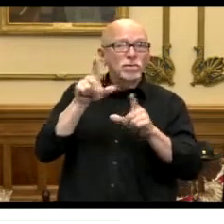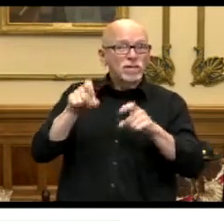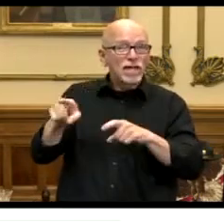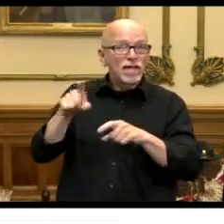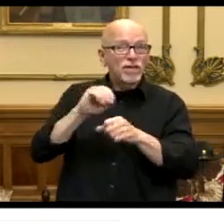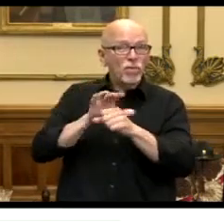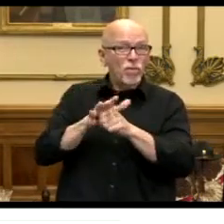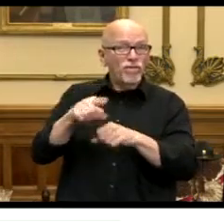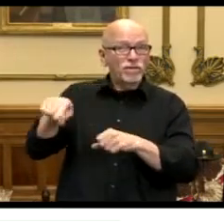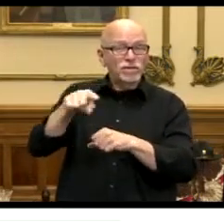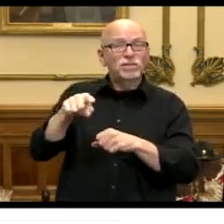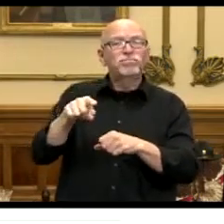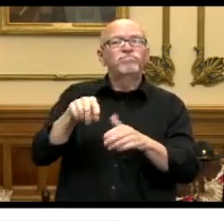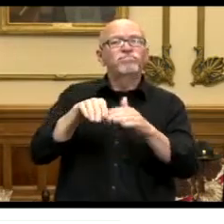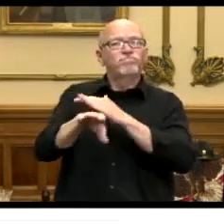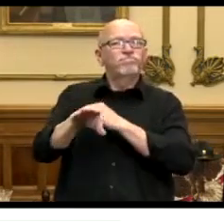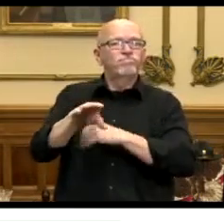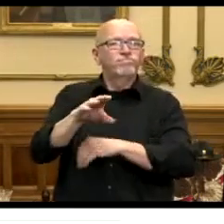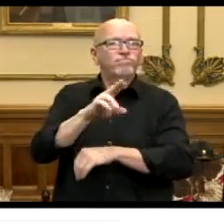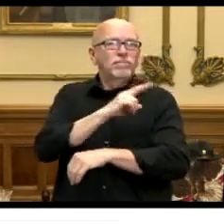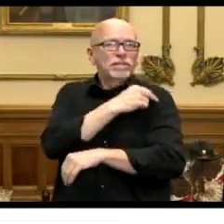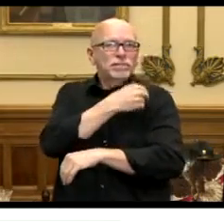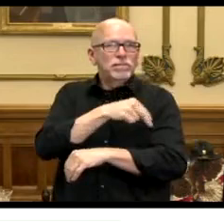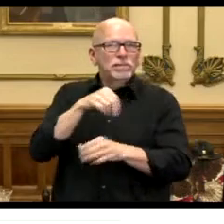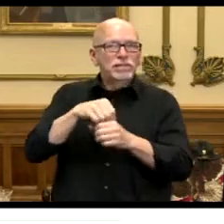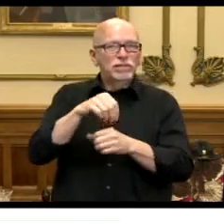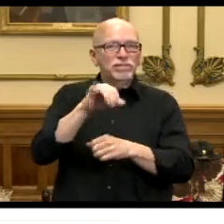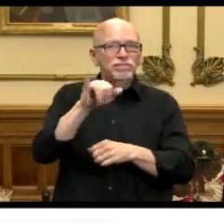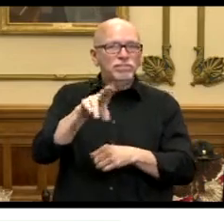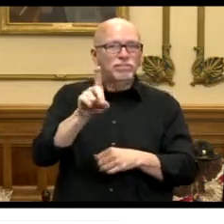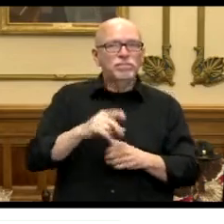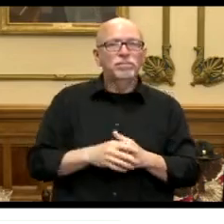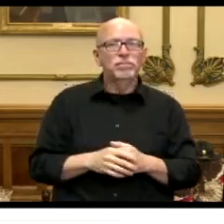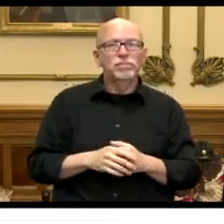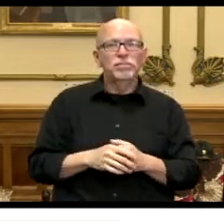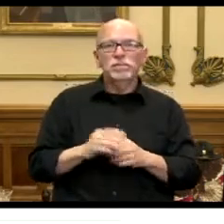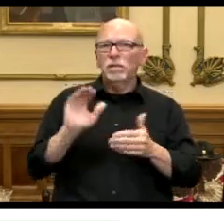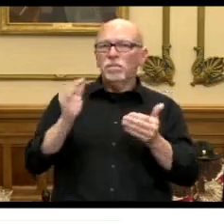19 were admitted admitted to hospitals across the state, up from the low of